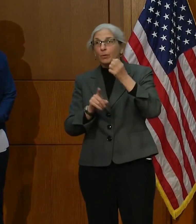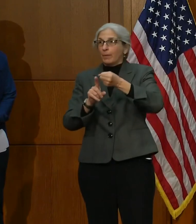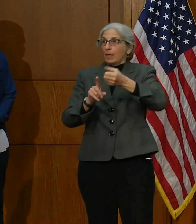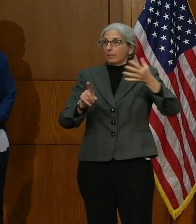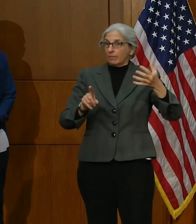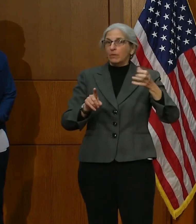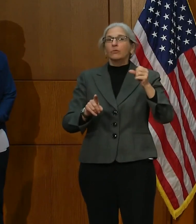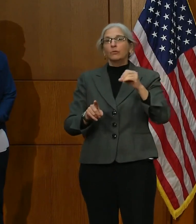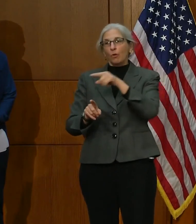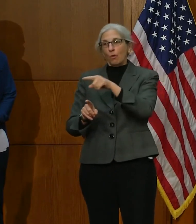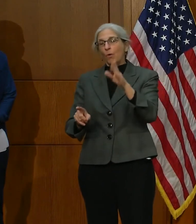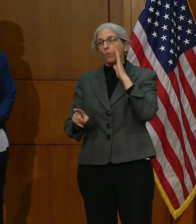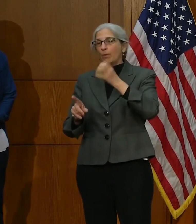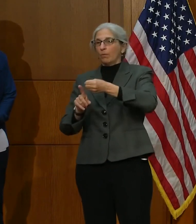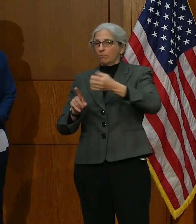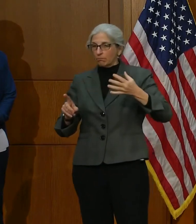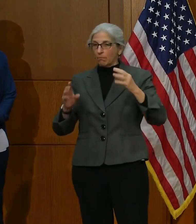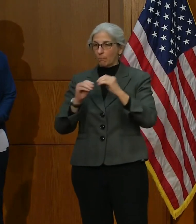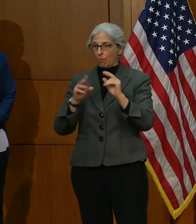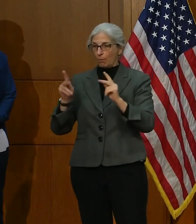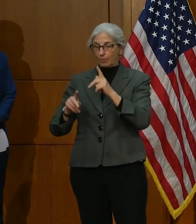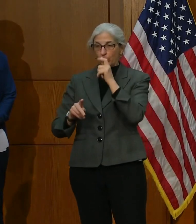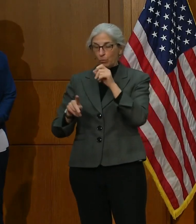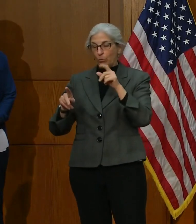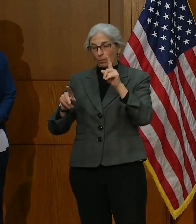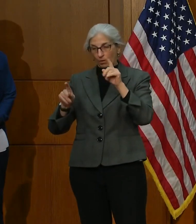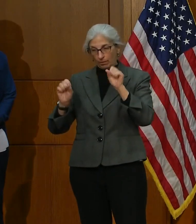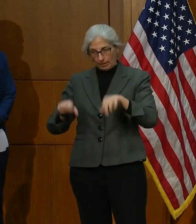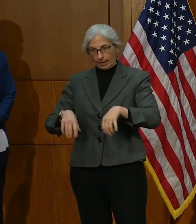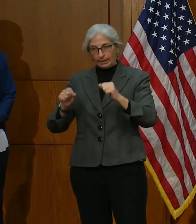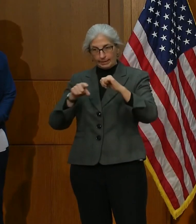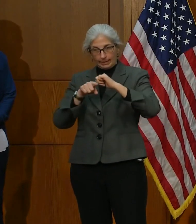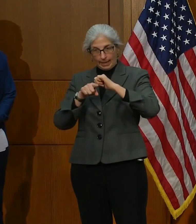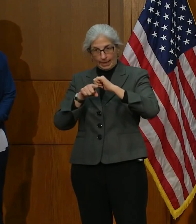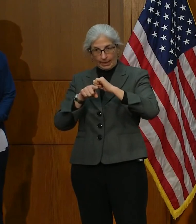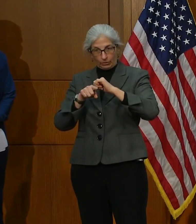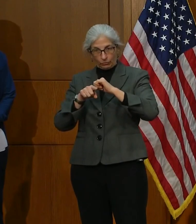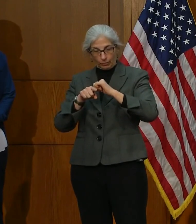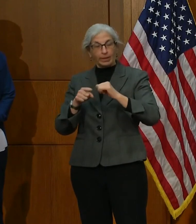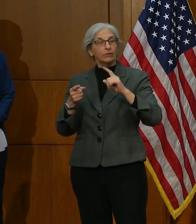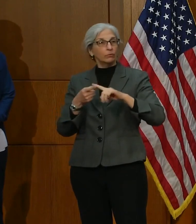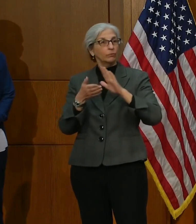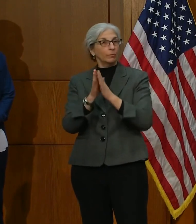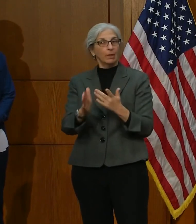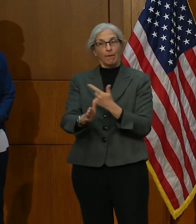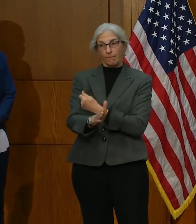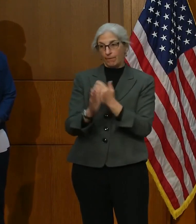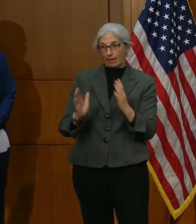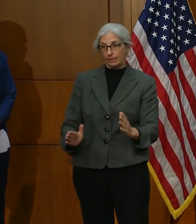EXPANDED THAT UNDER THE EMERGENCY STATE OF EMERGENCY WILL BE ABLE TO VACCINATE WITH.